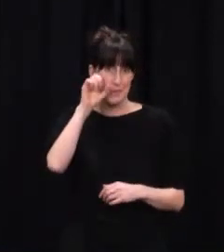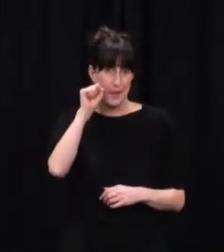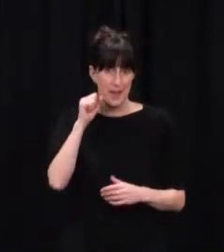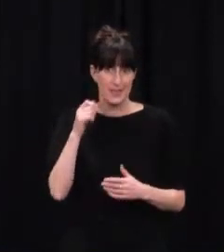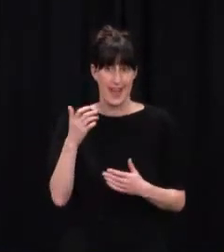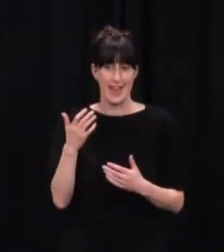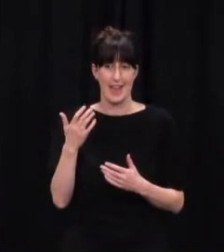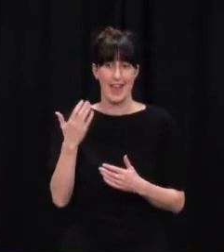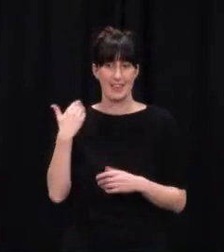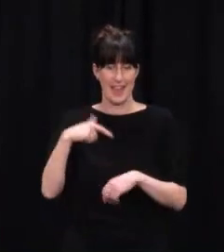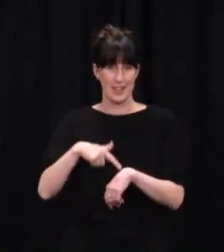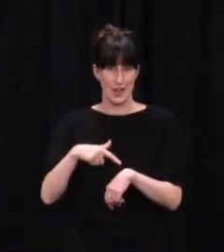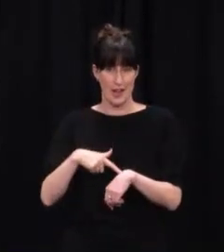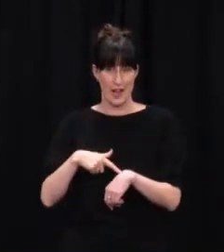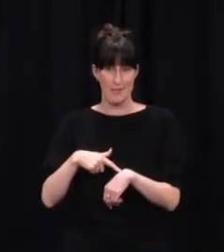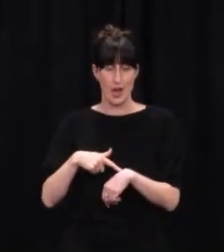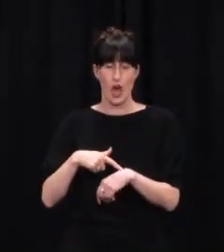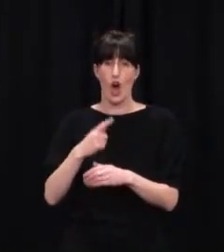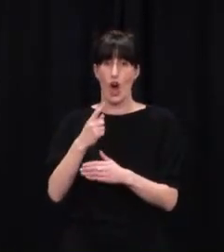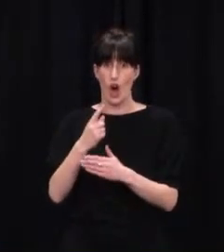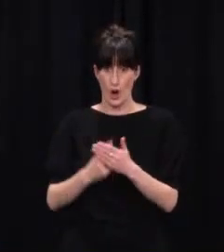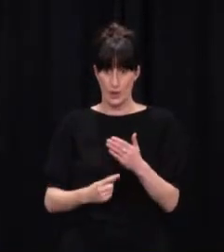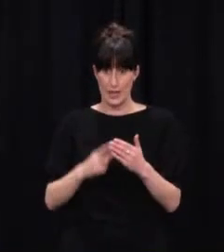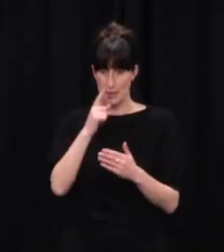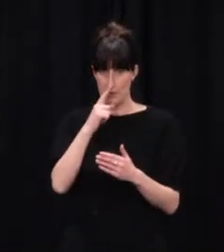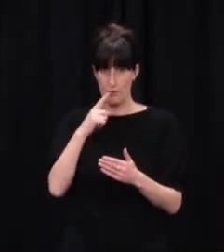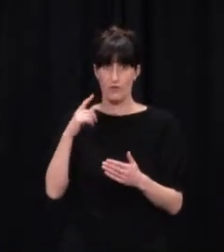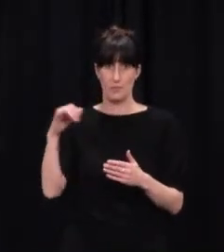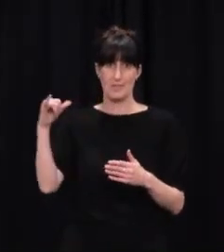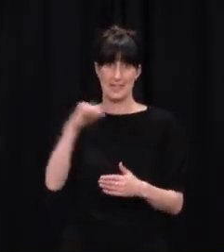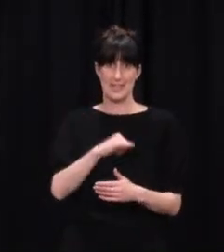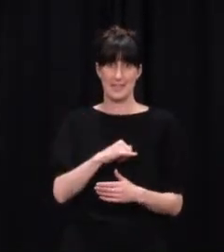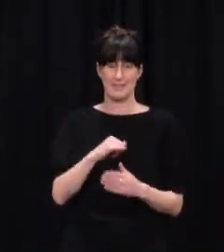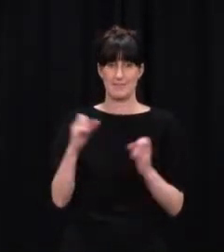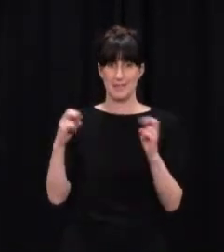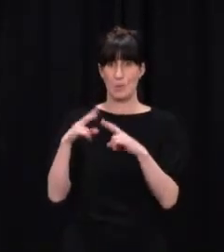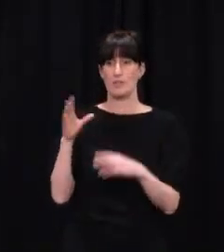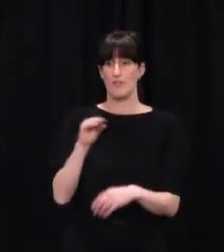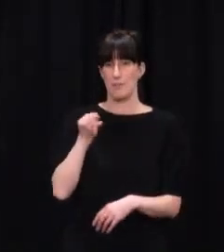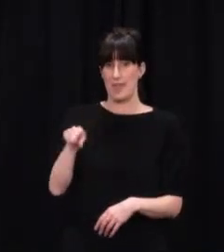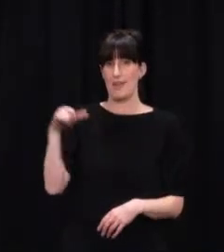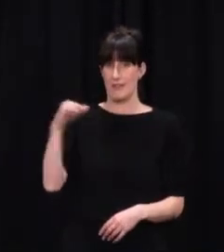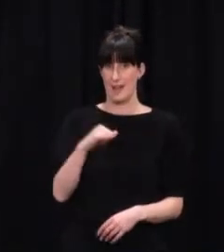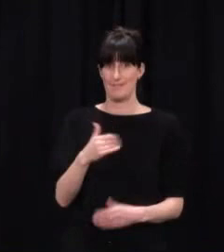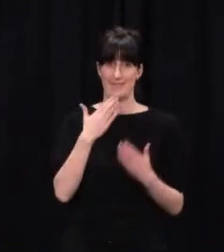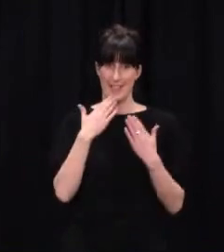down that person who arrived, keeping in mind there was no other way to get in from NSW at